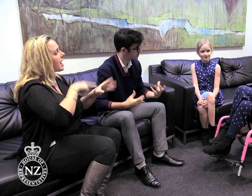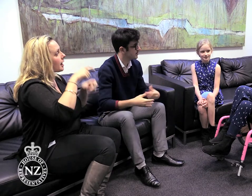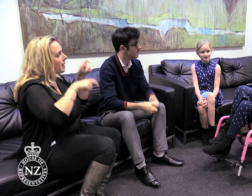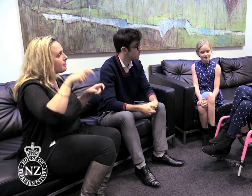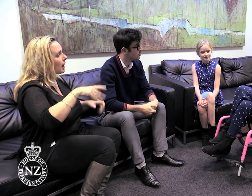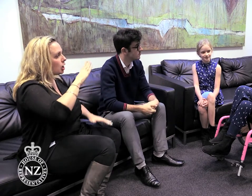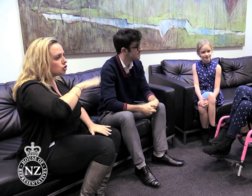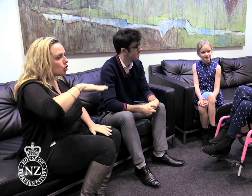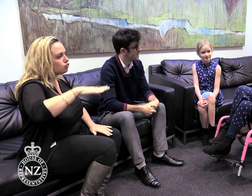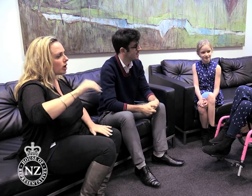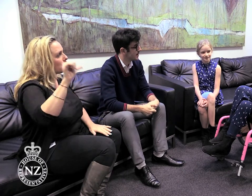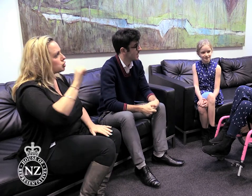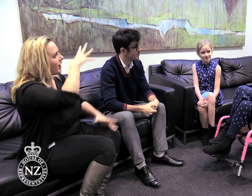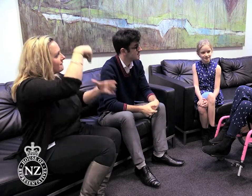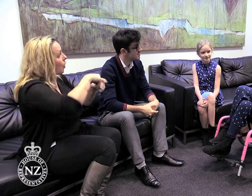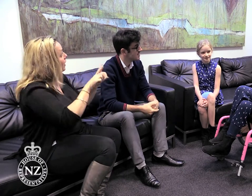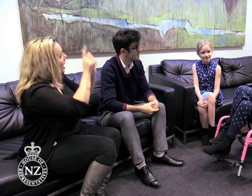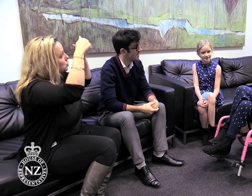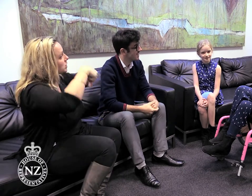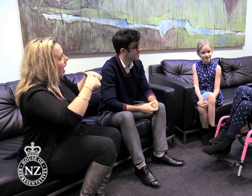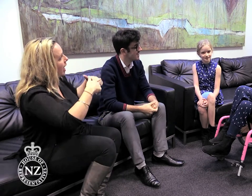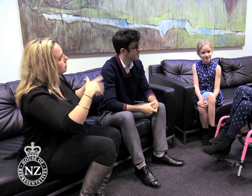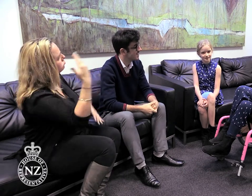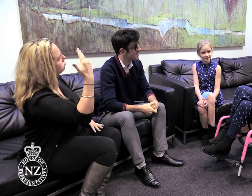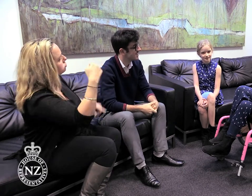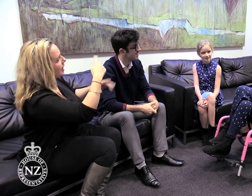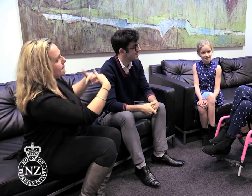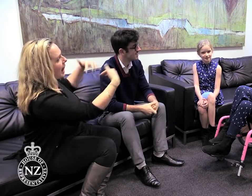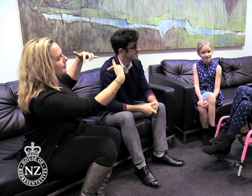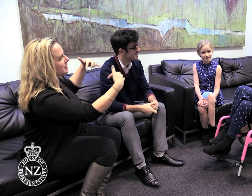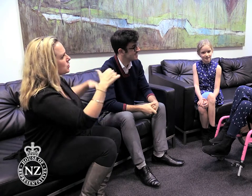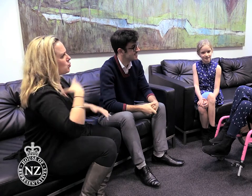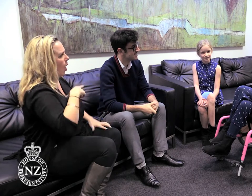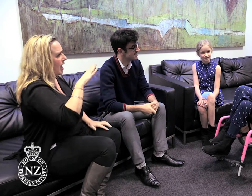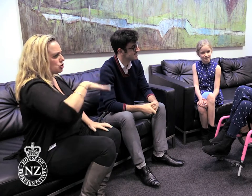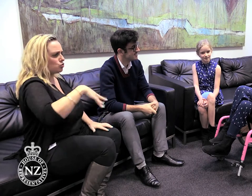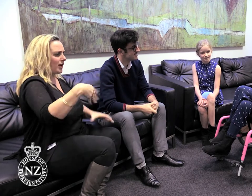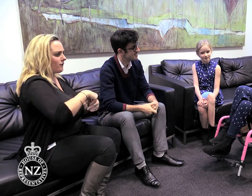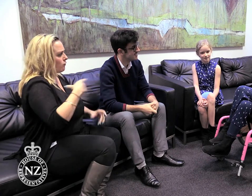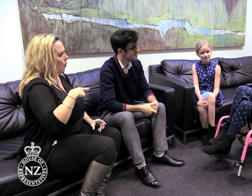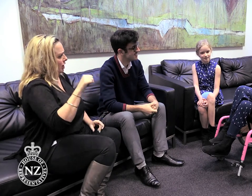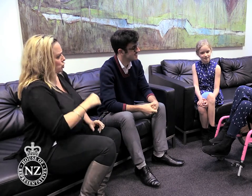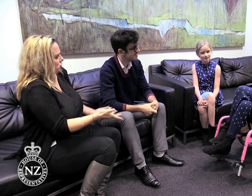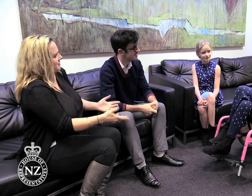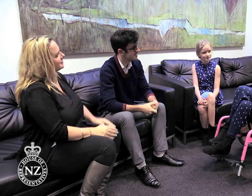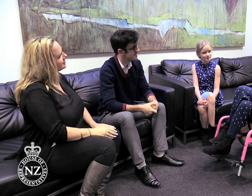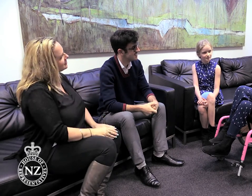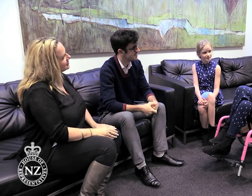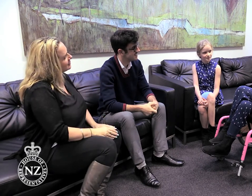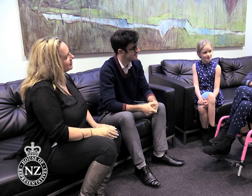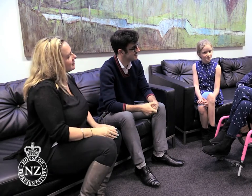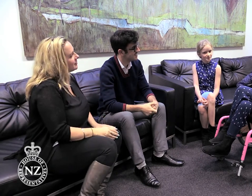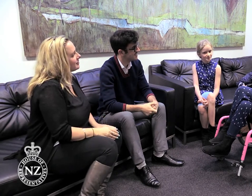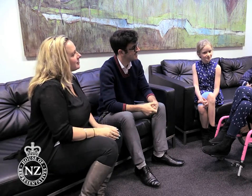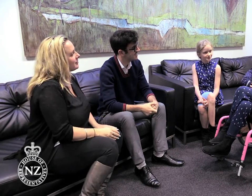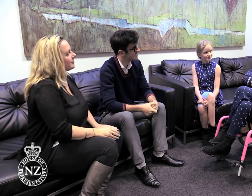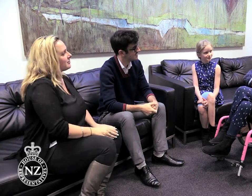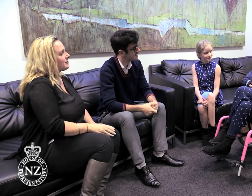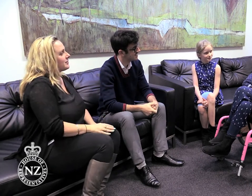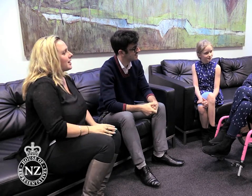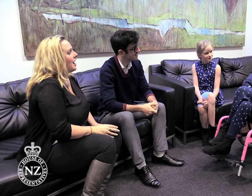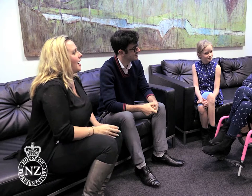should be involved in Parliament?